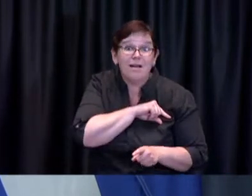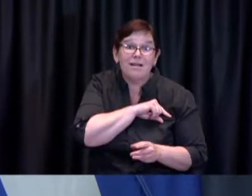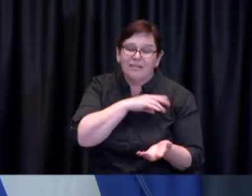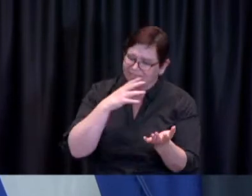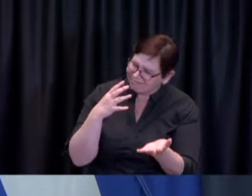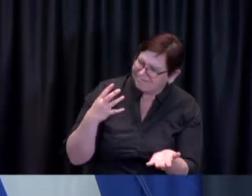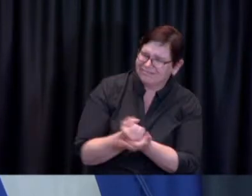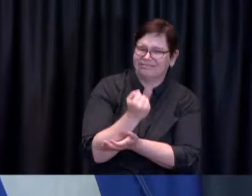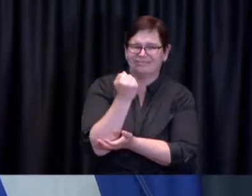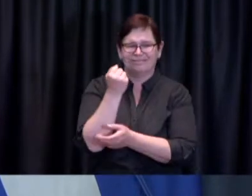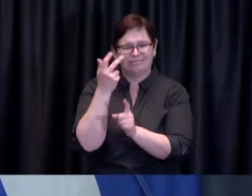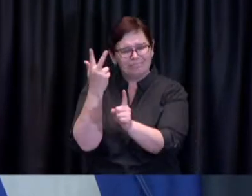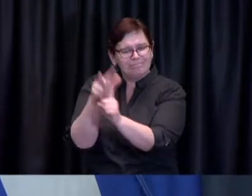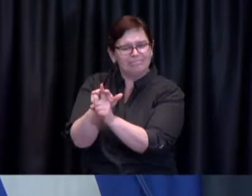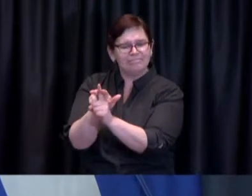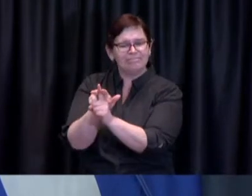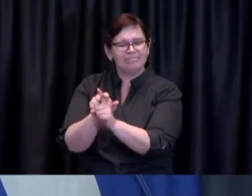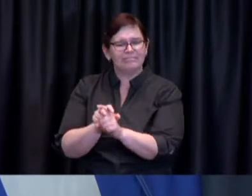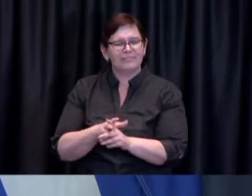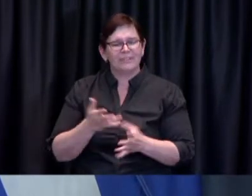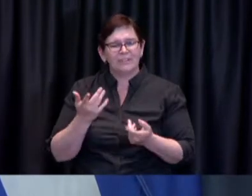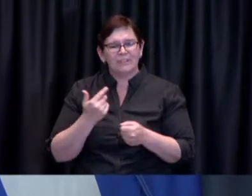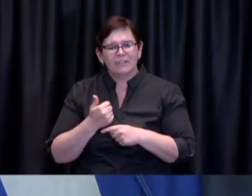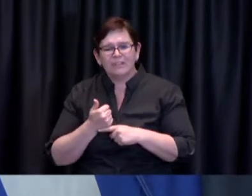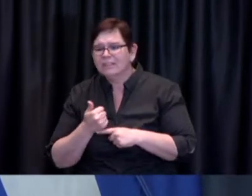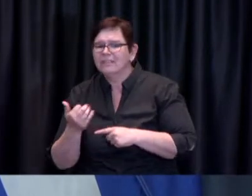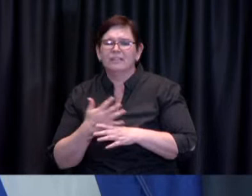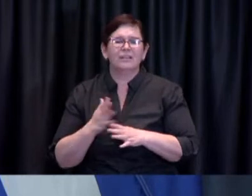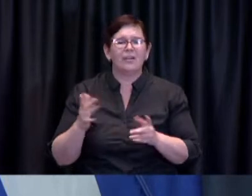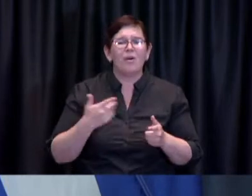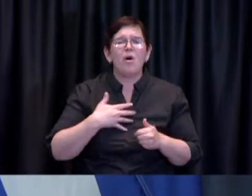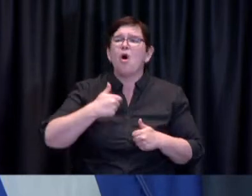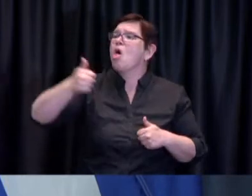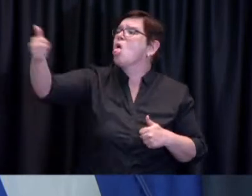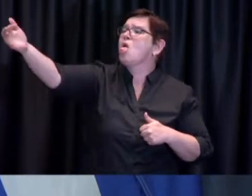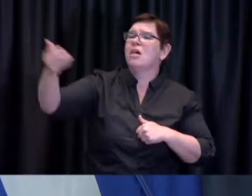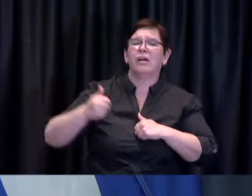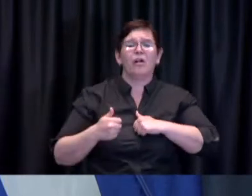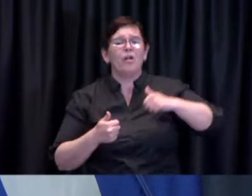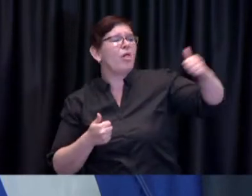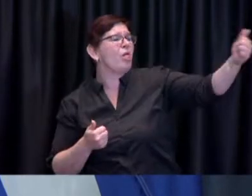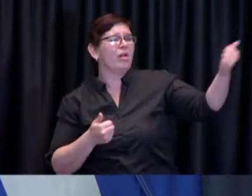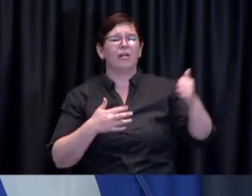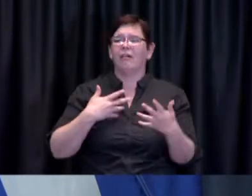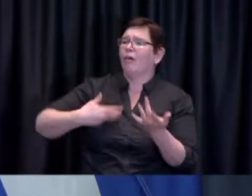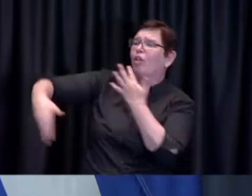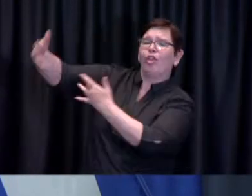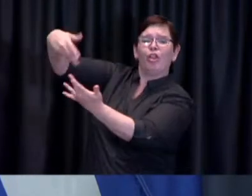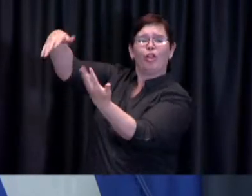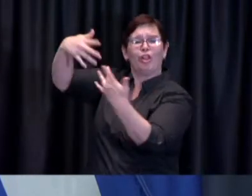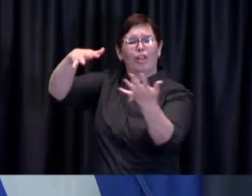as possible minimizing uh their interactions and and their excursions uh to the extent that that